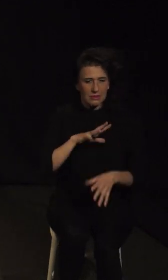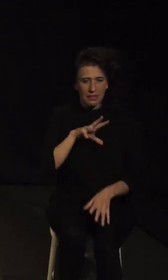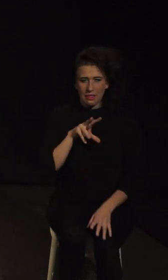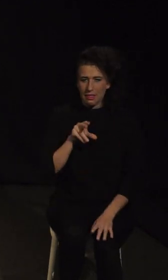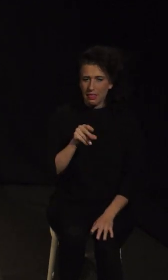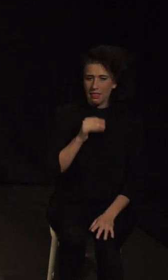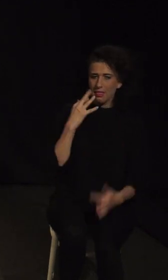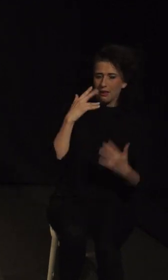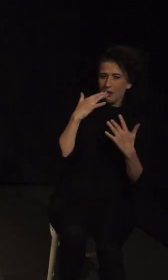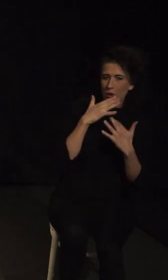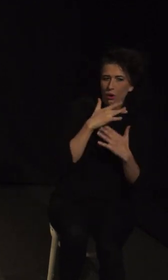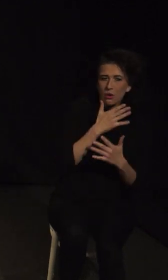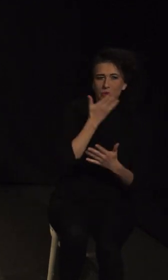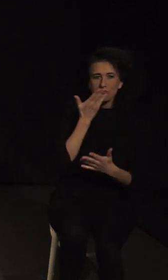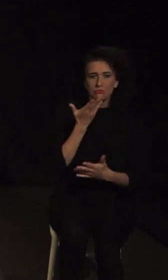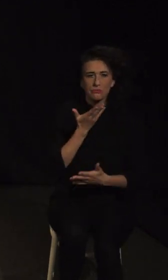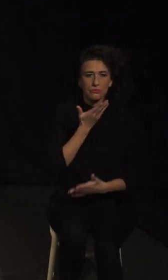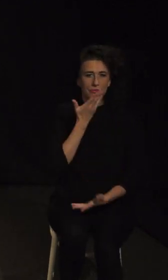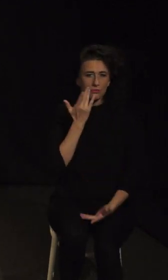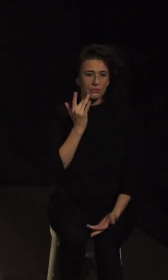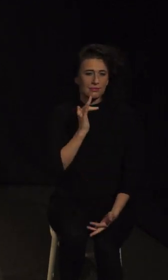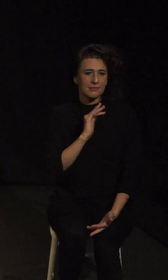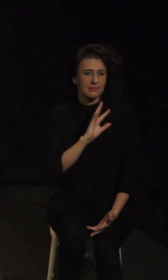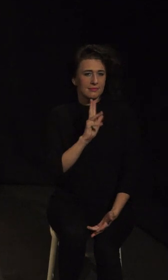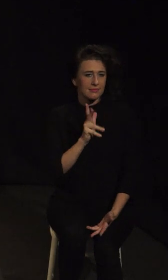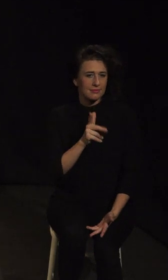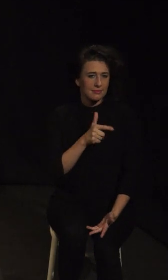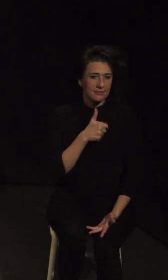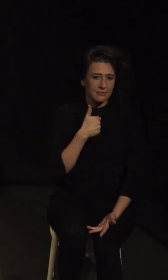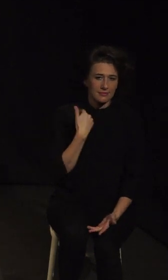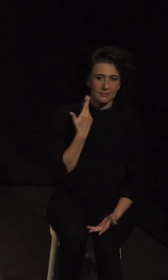its colour, and wonderful smell in words.